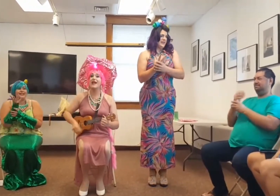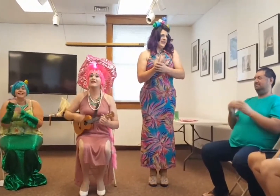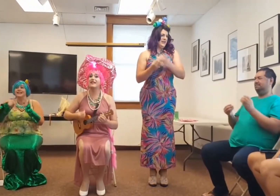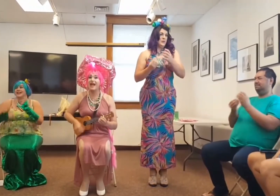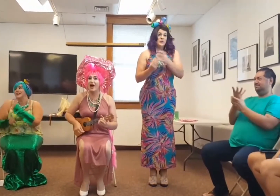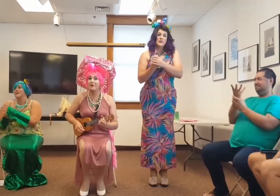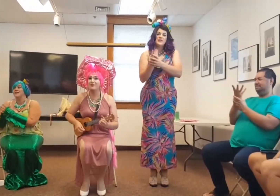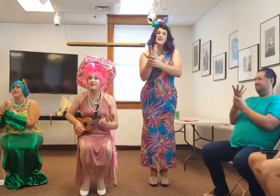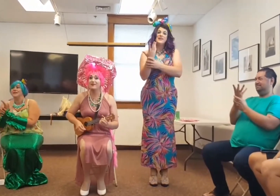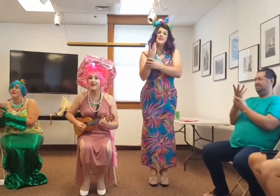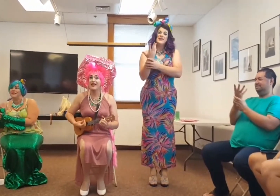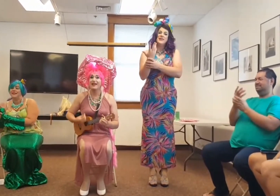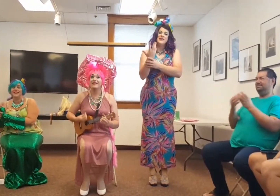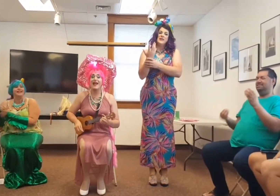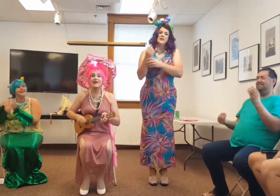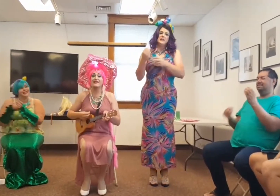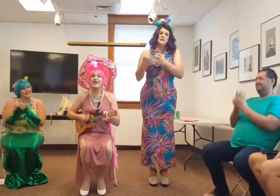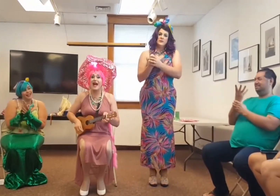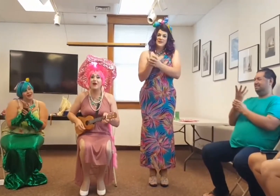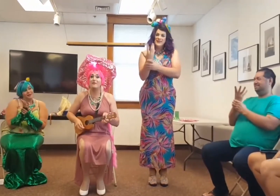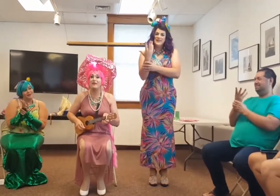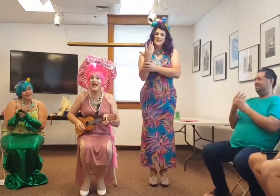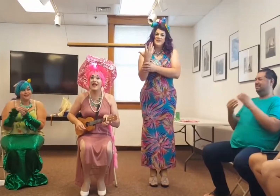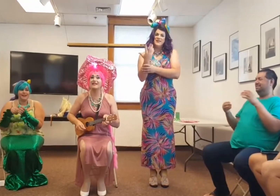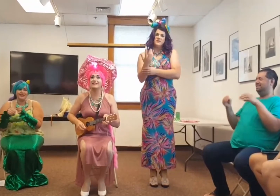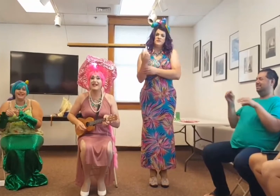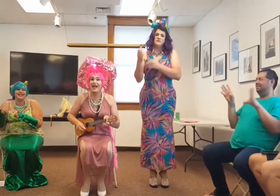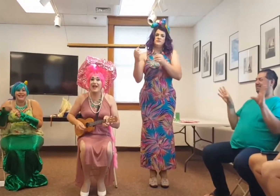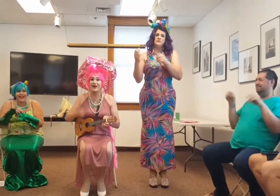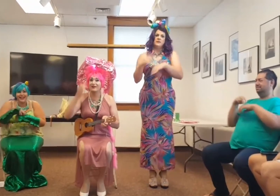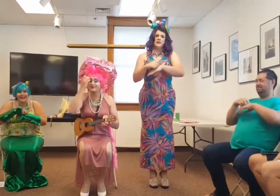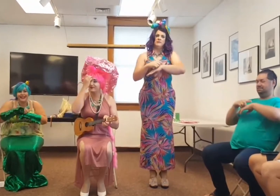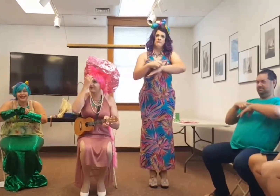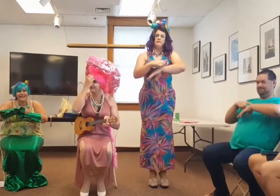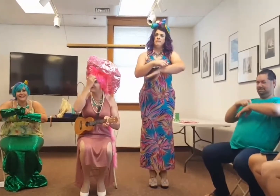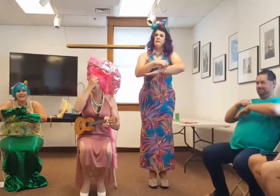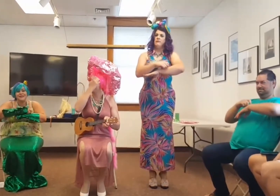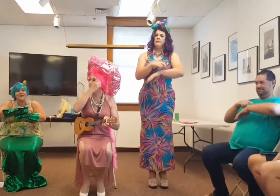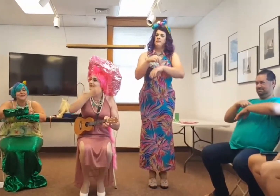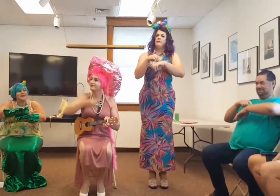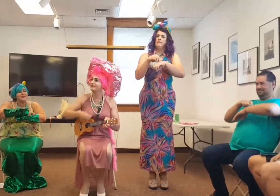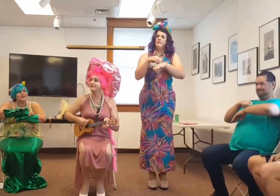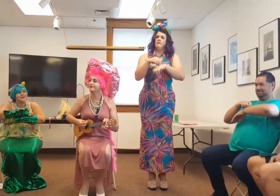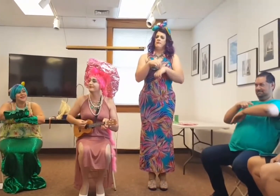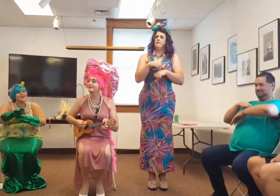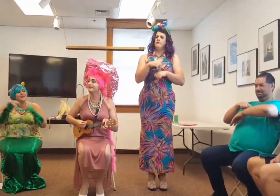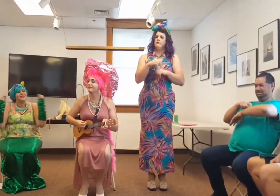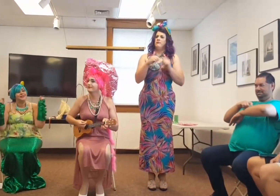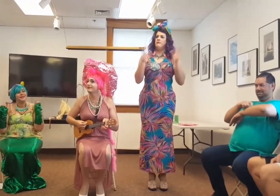There's a kelp! There's a kelp and a snail...